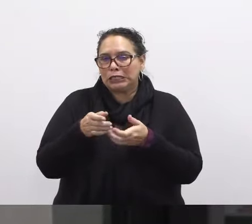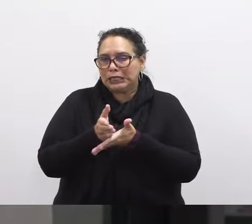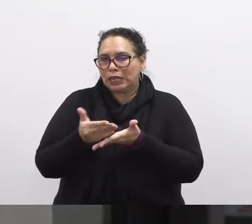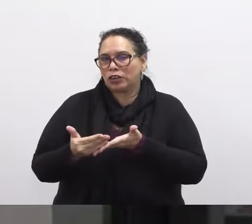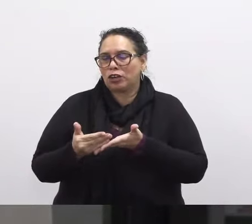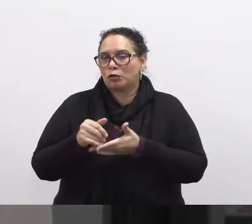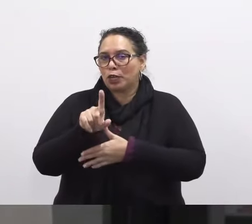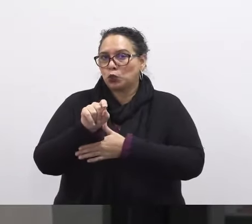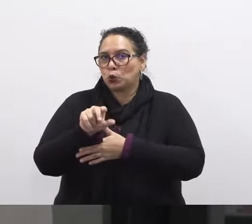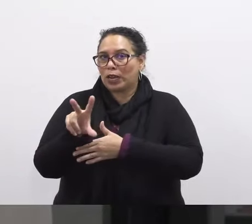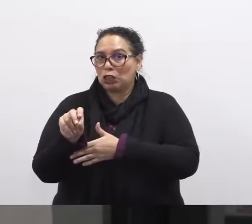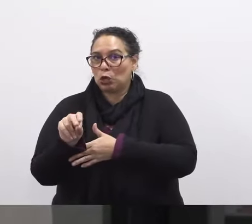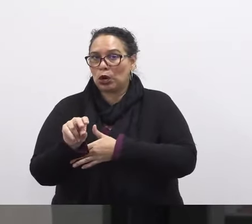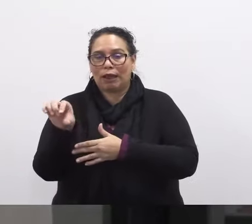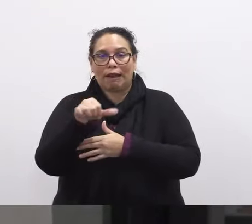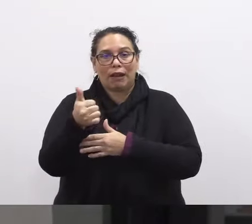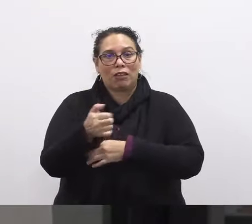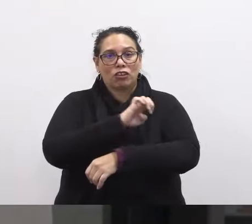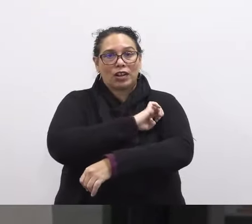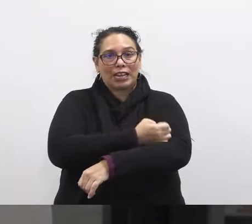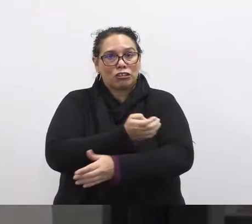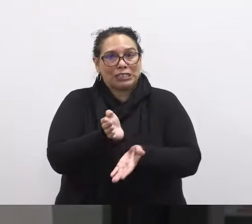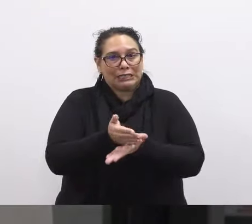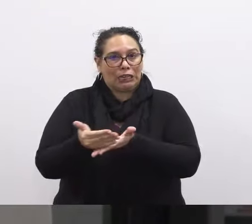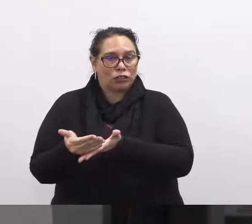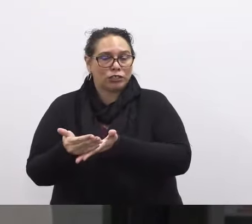as well as other energy sectors by 2040.